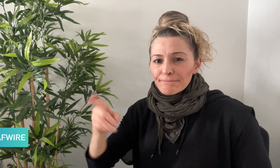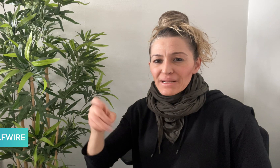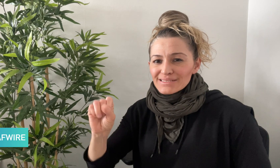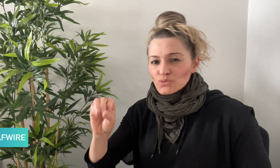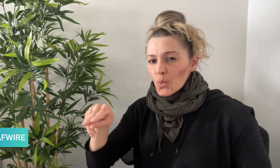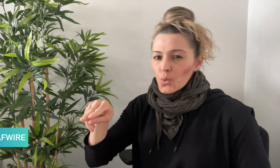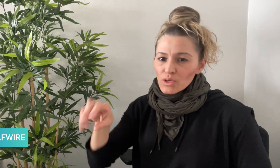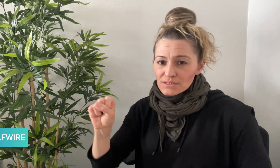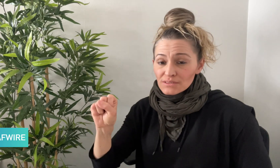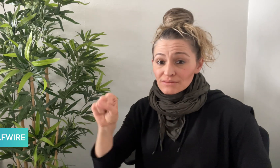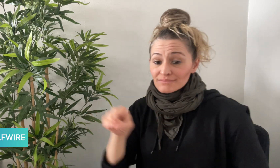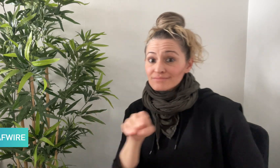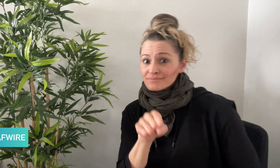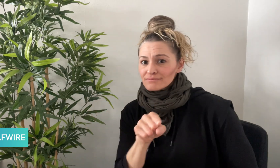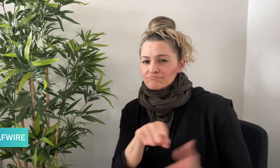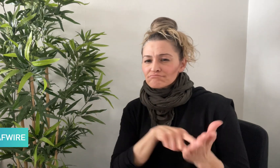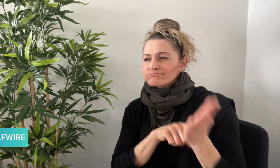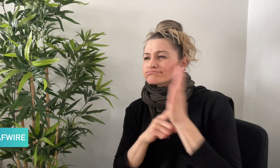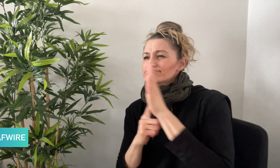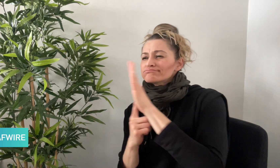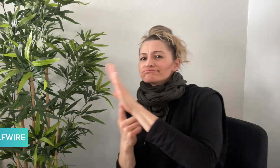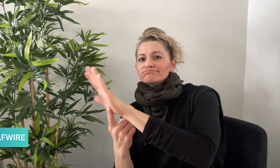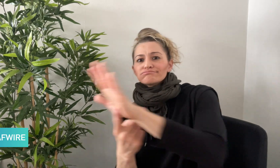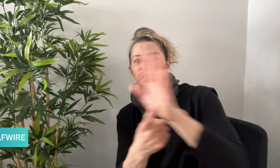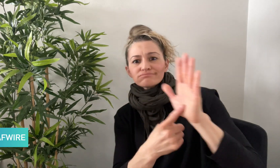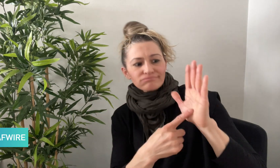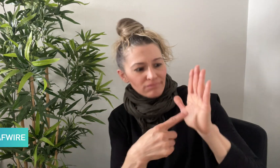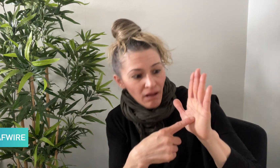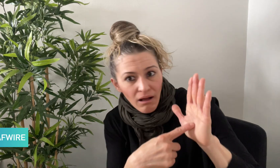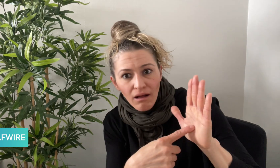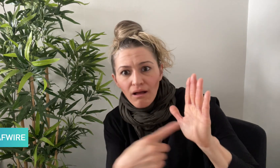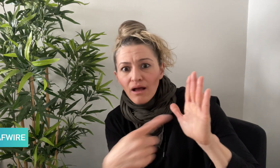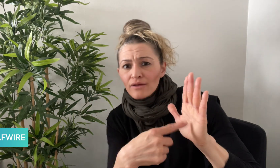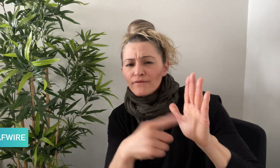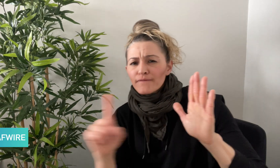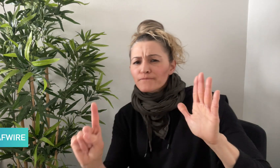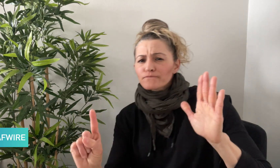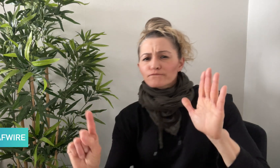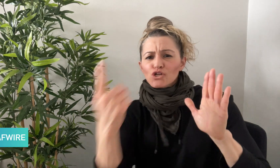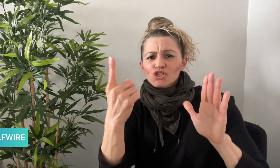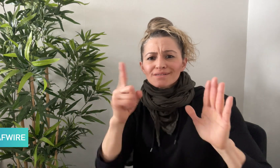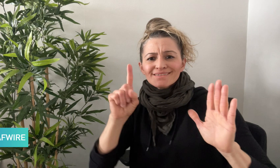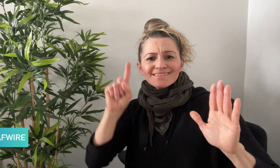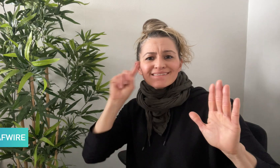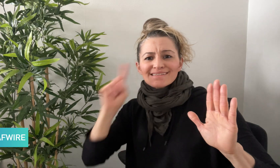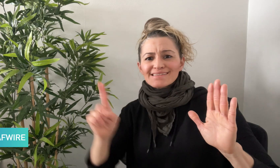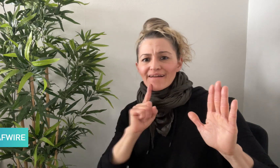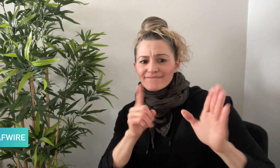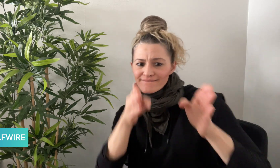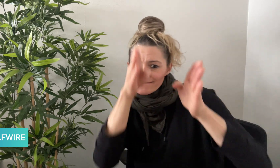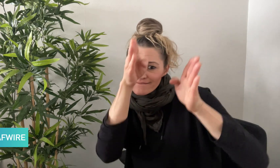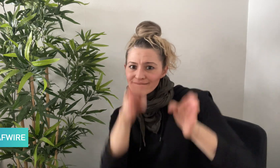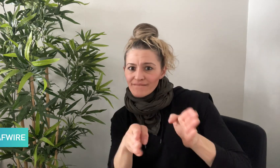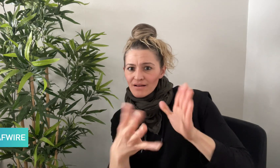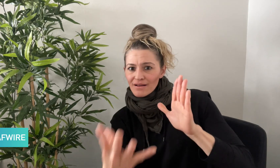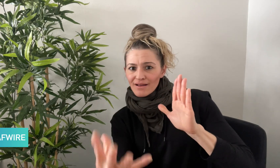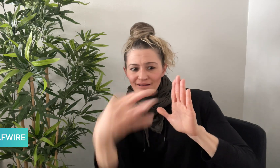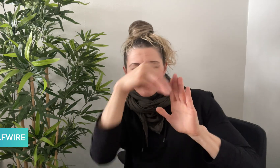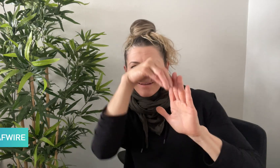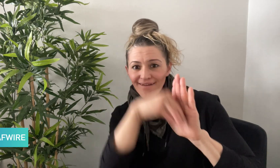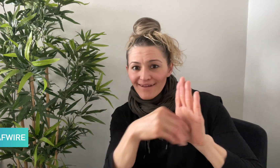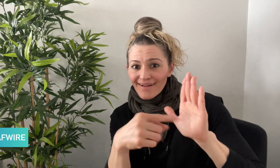Deaf character, Monk Murphy, played by John Autry.